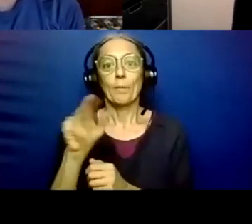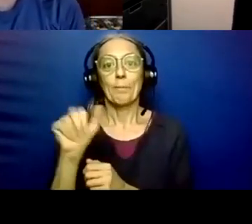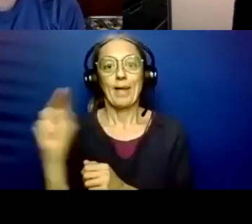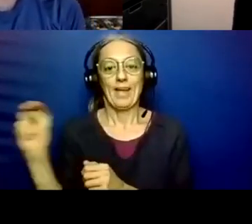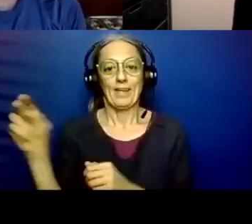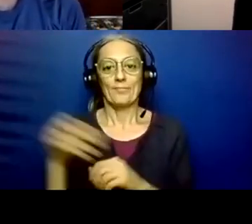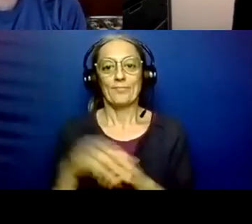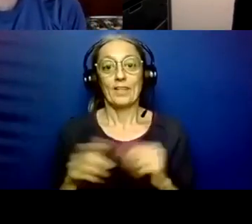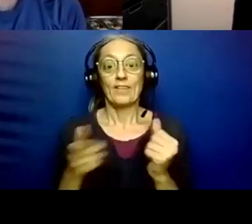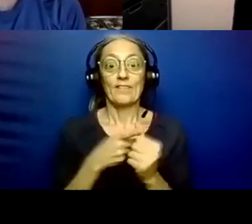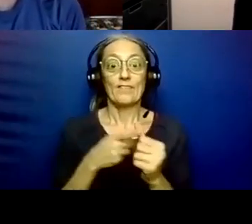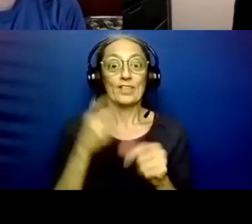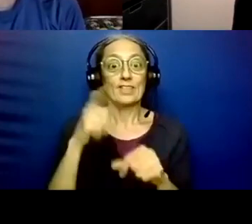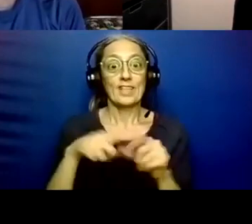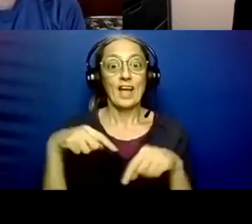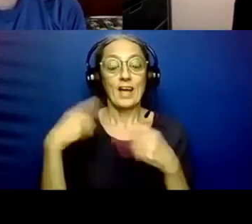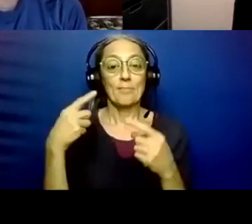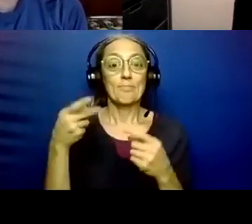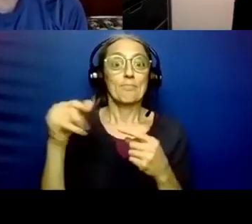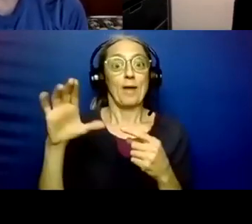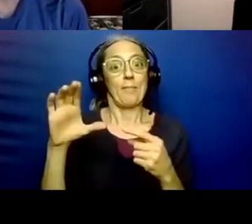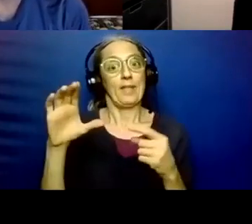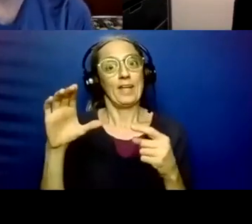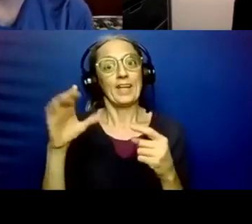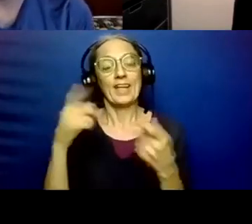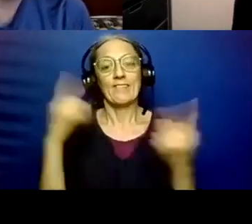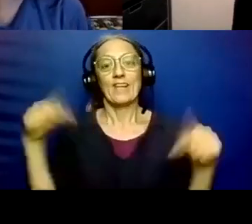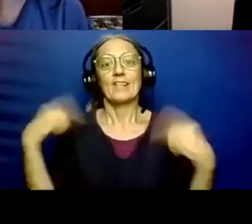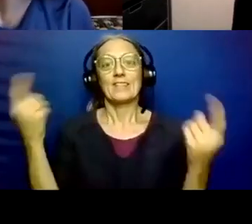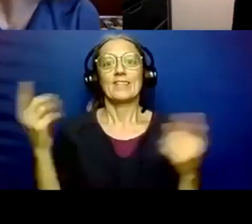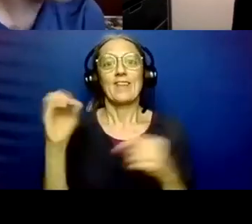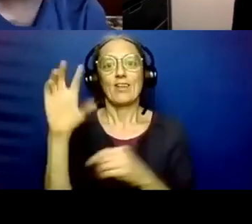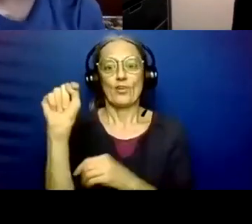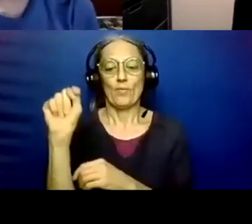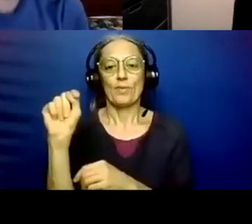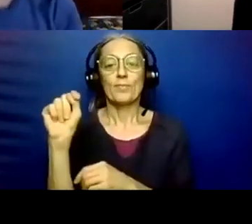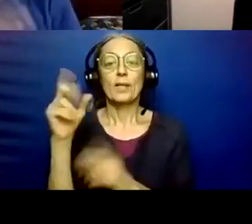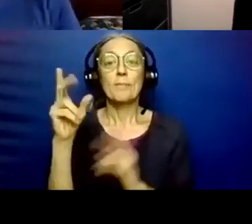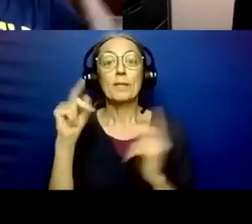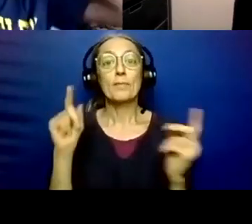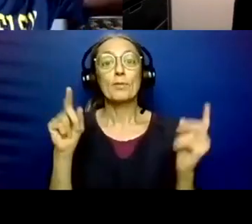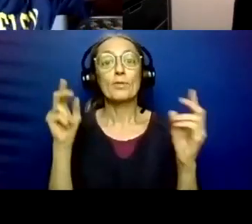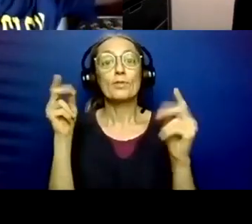since our launch last October. For our attendees with low vision, we are going to ask people who appear